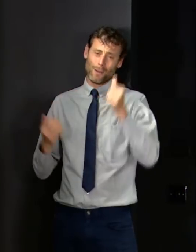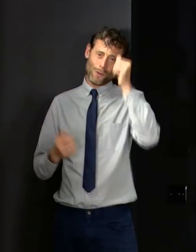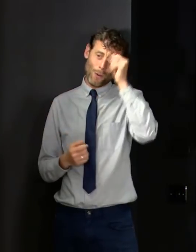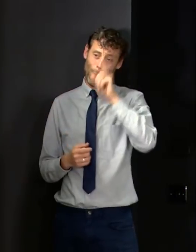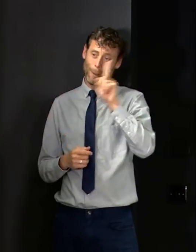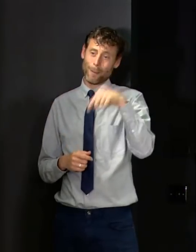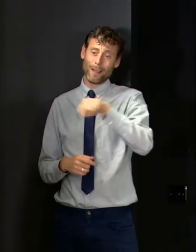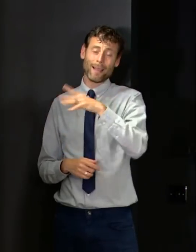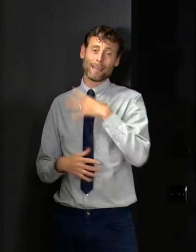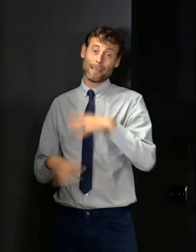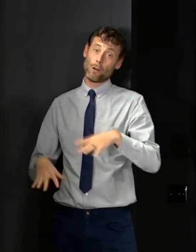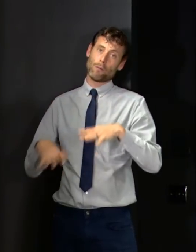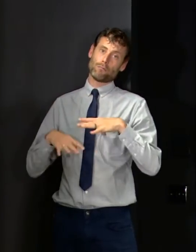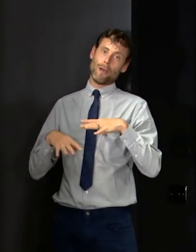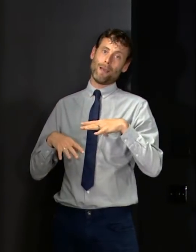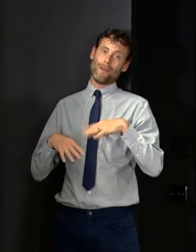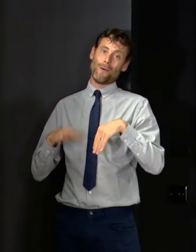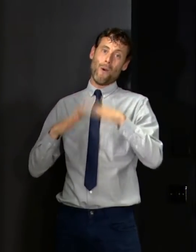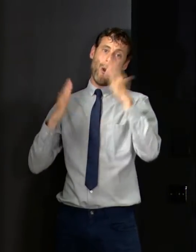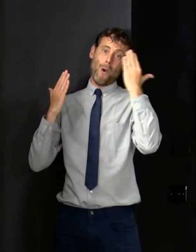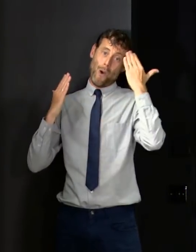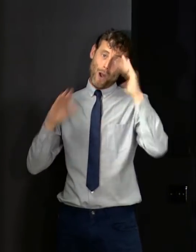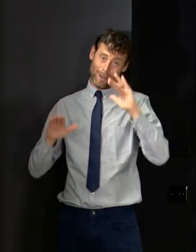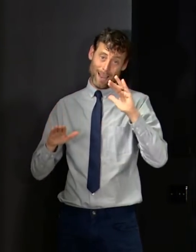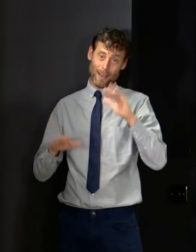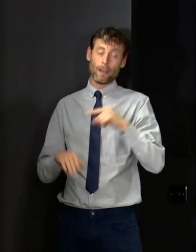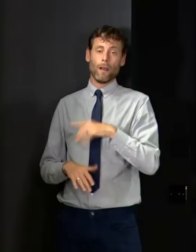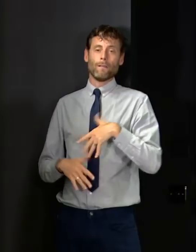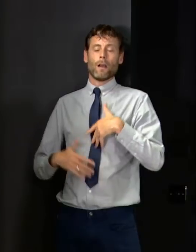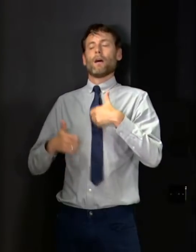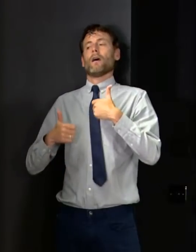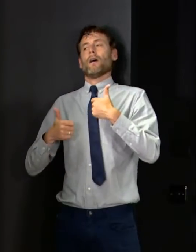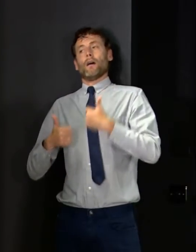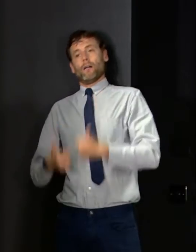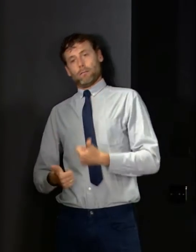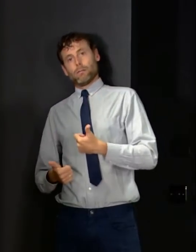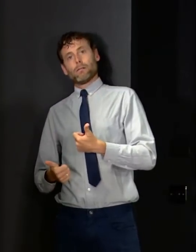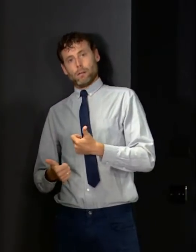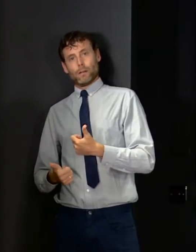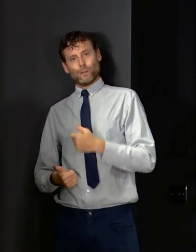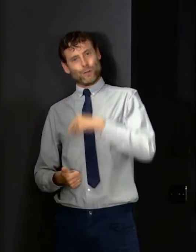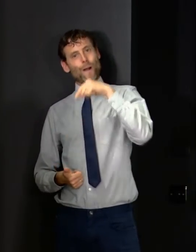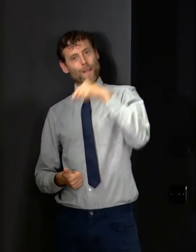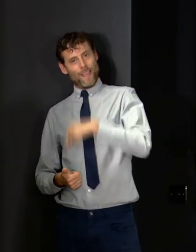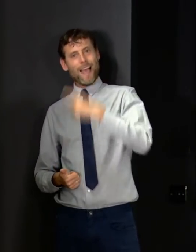and a holiday, they can get what they want. But importantly we can give a real boost to